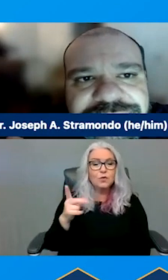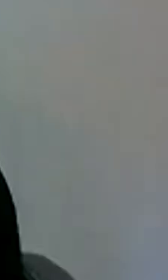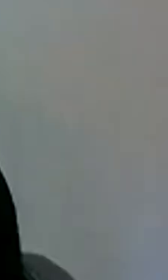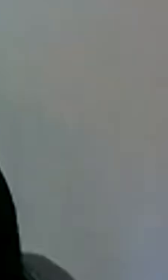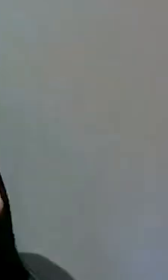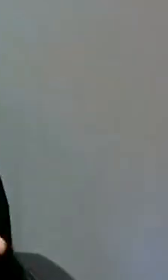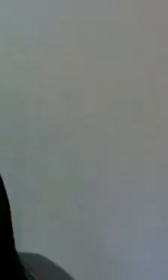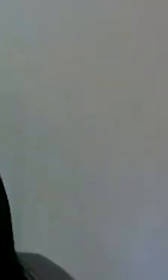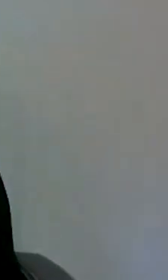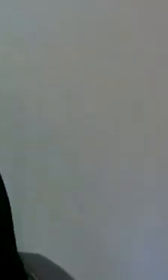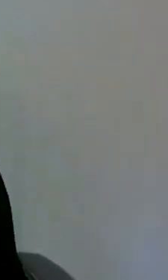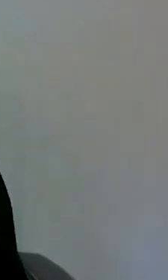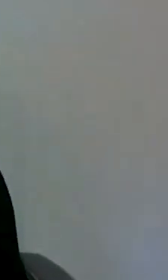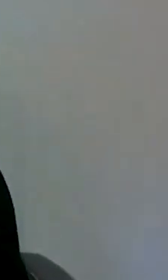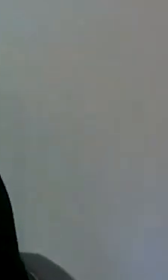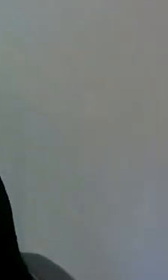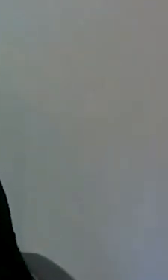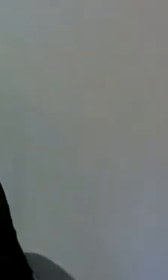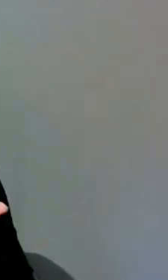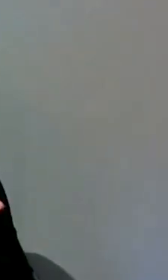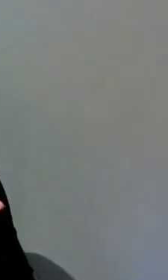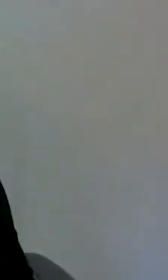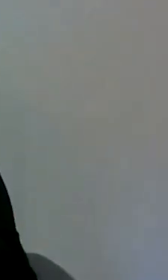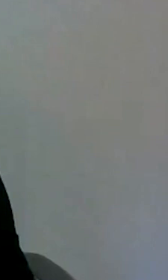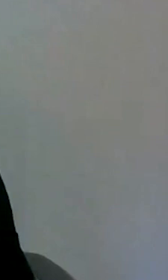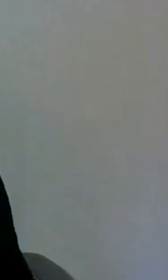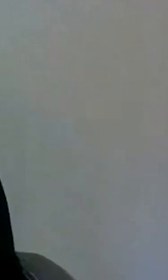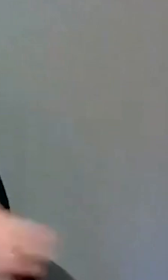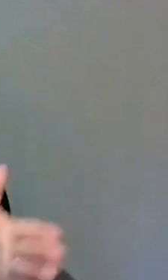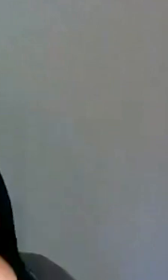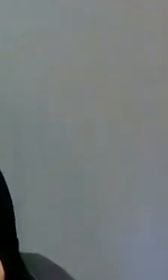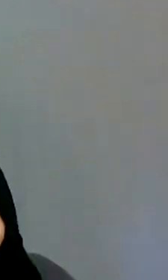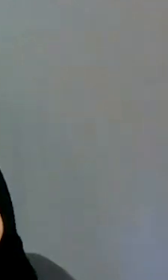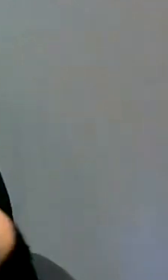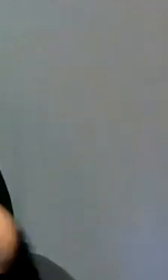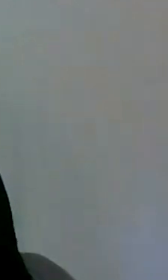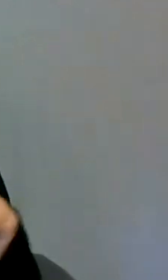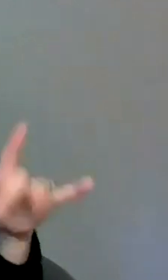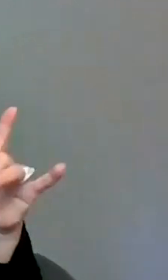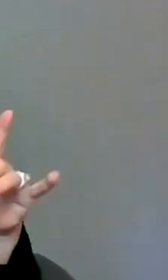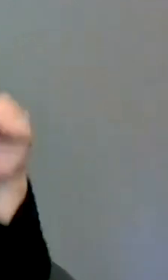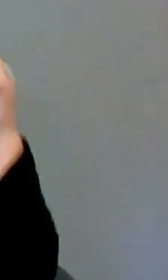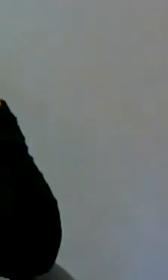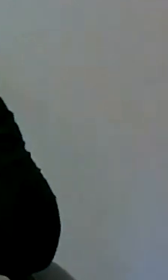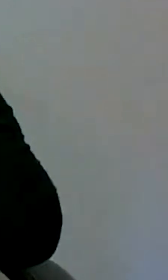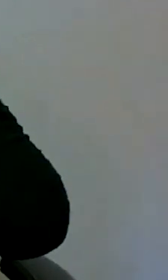I will stop sharing.